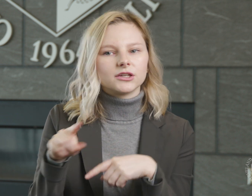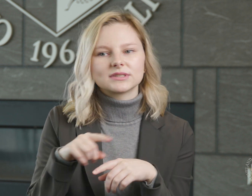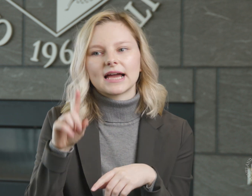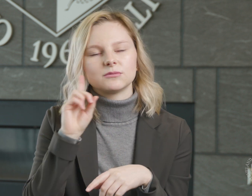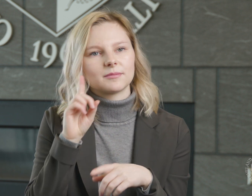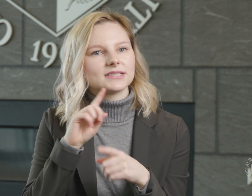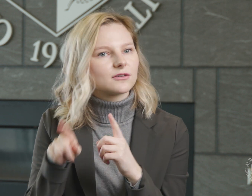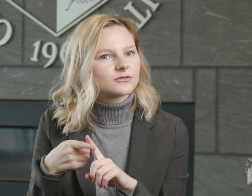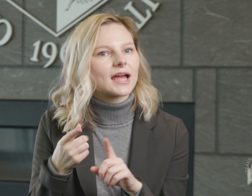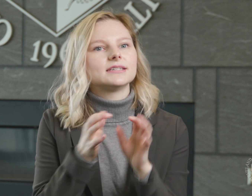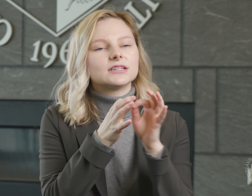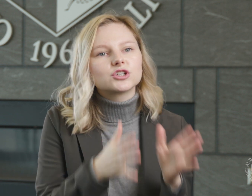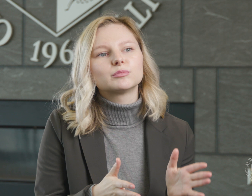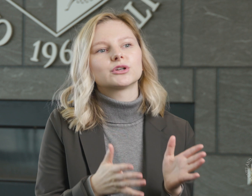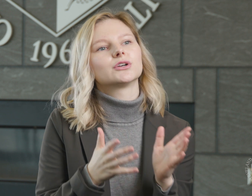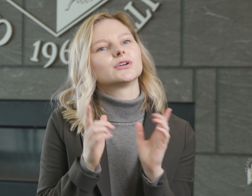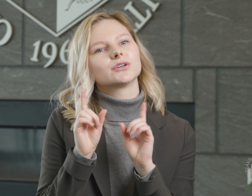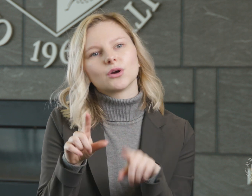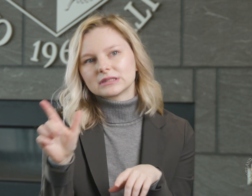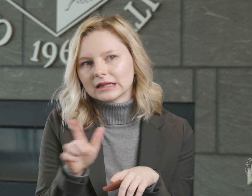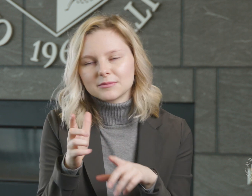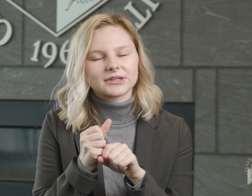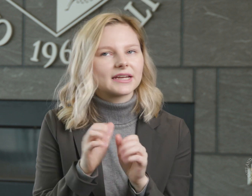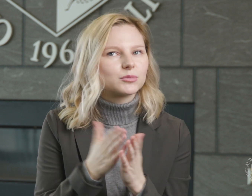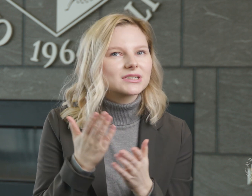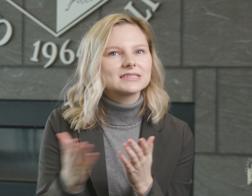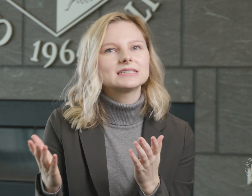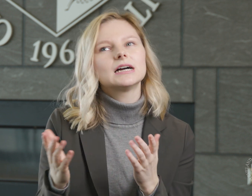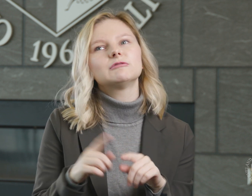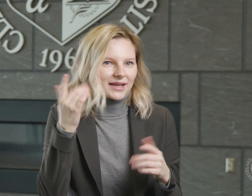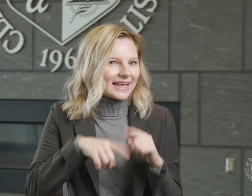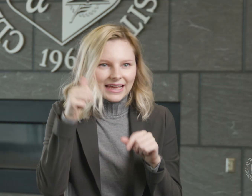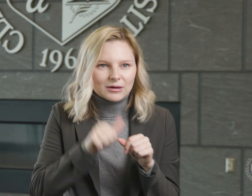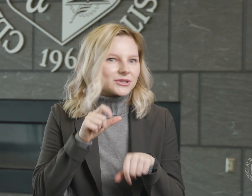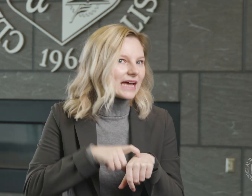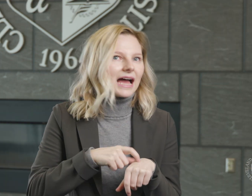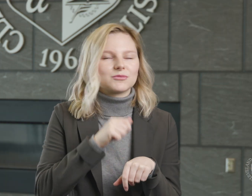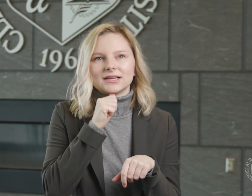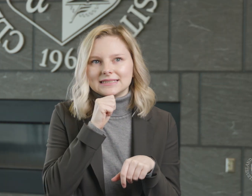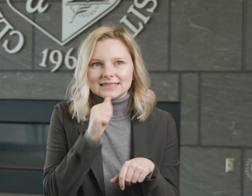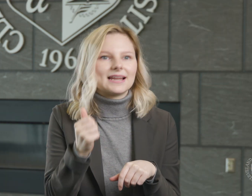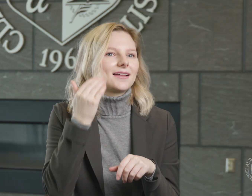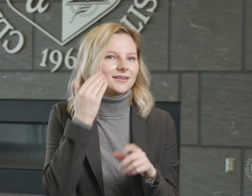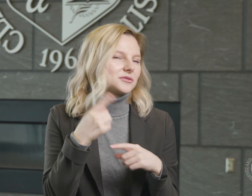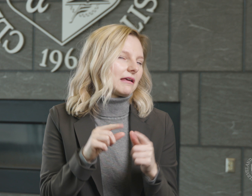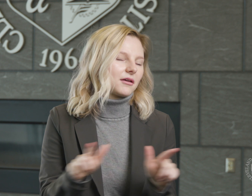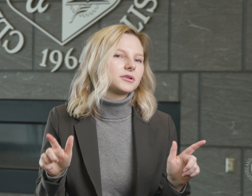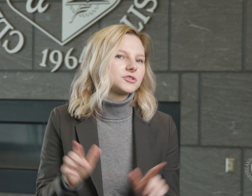you know signing with my deaf friend and the interpreter going to the library and getting books and stuff I can't remember a time where I did not know sign language